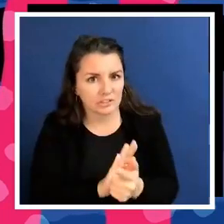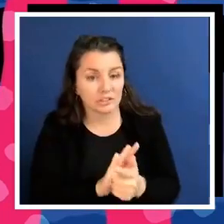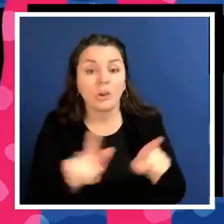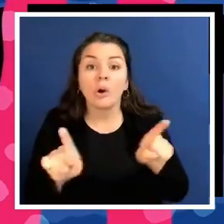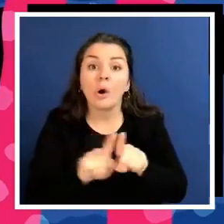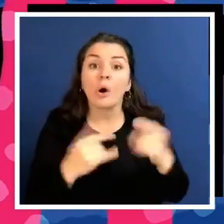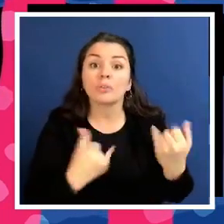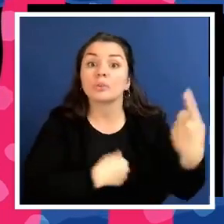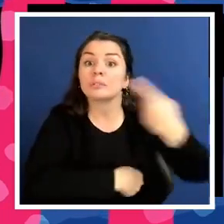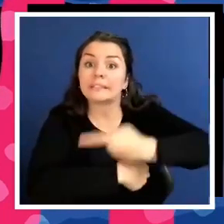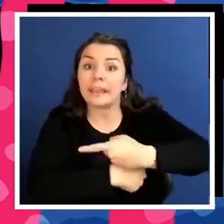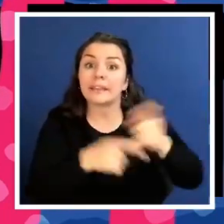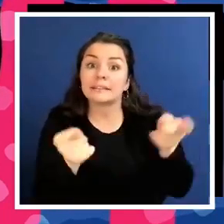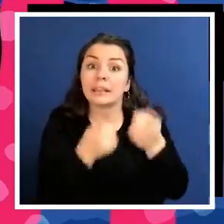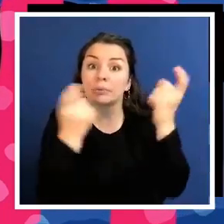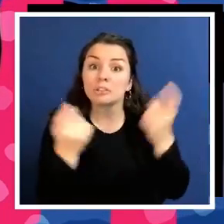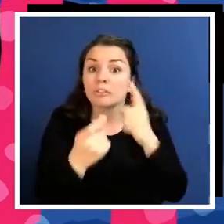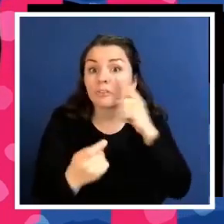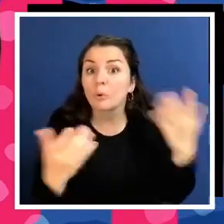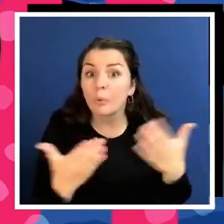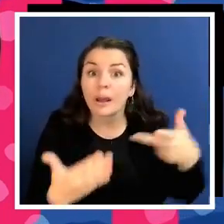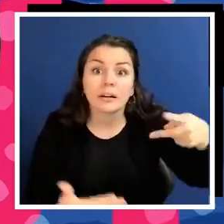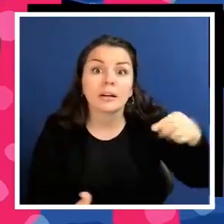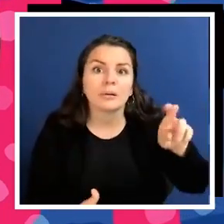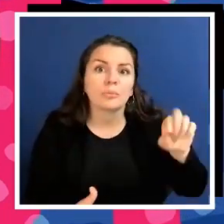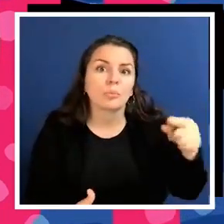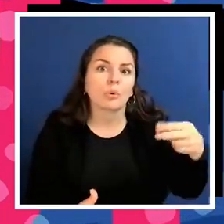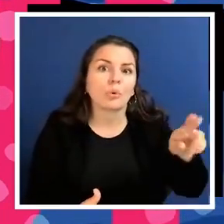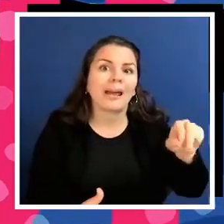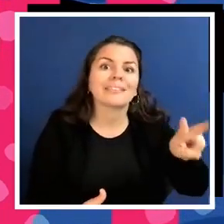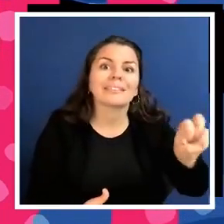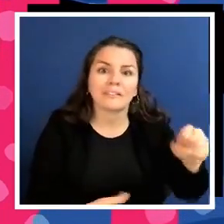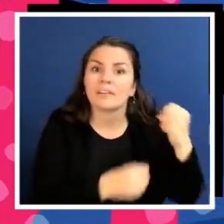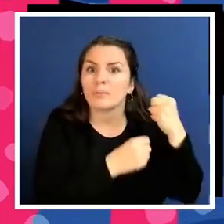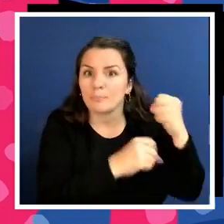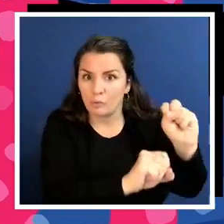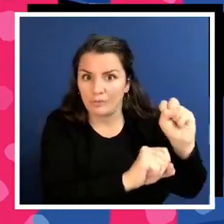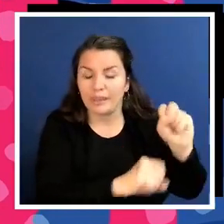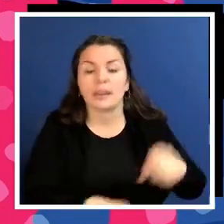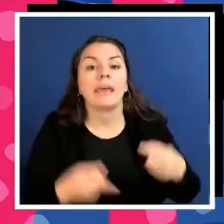TOGETHER TO PASS THIS